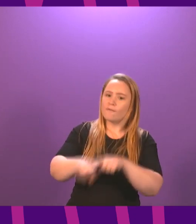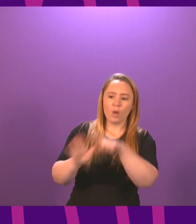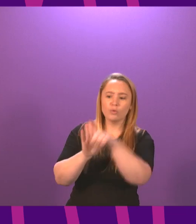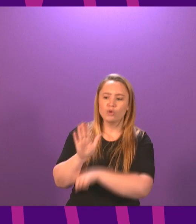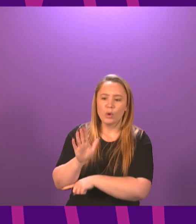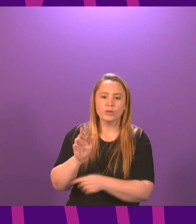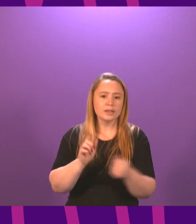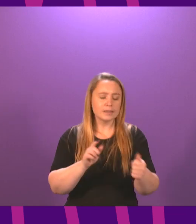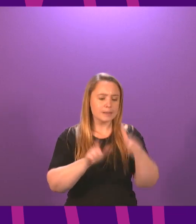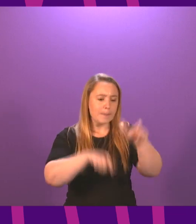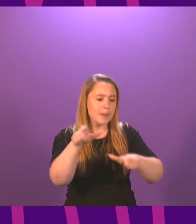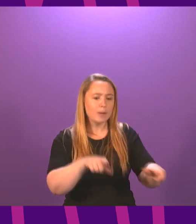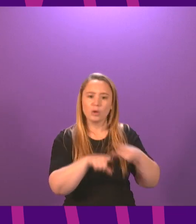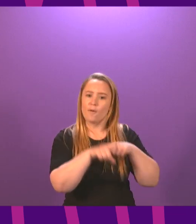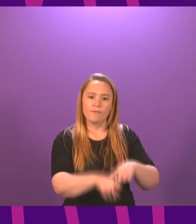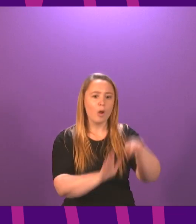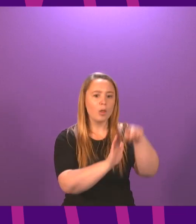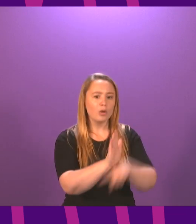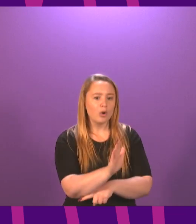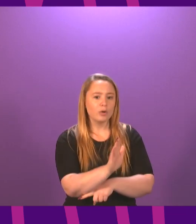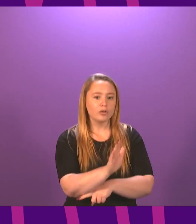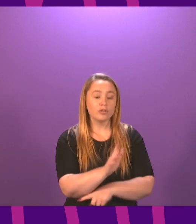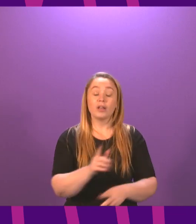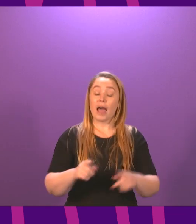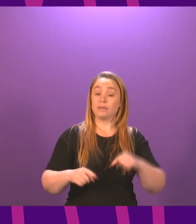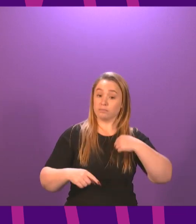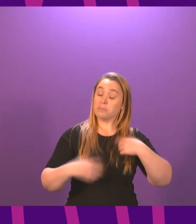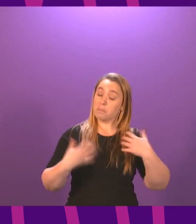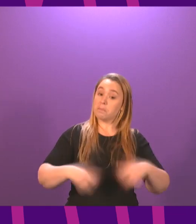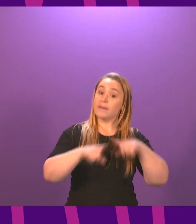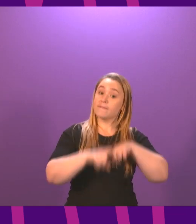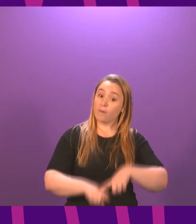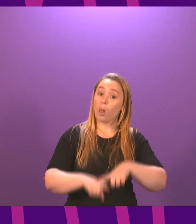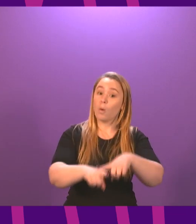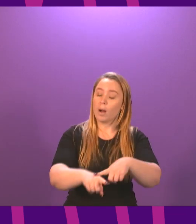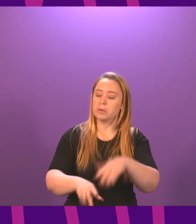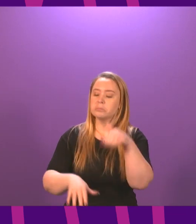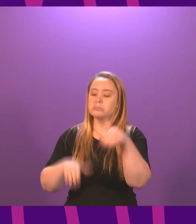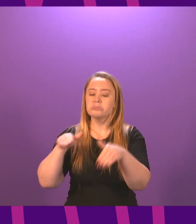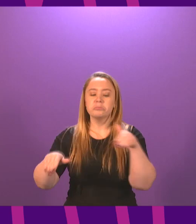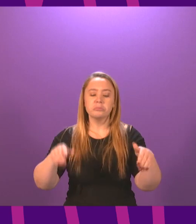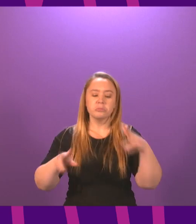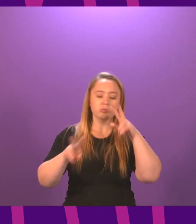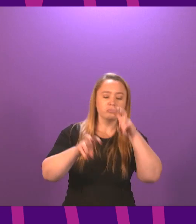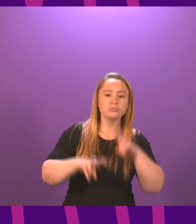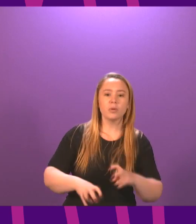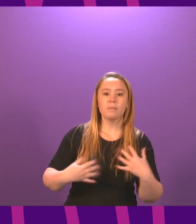are not complying with the letter or the spirit of the restrictions. When it is appropriate,